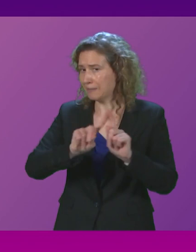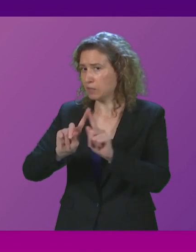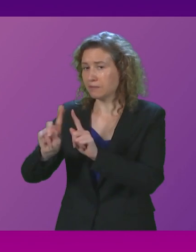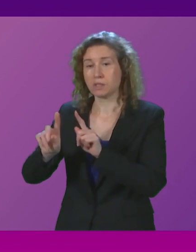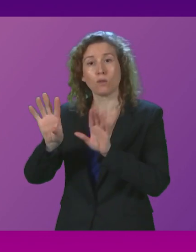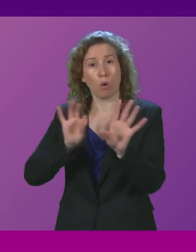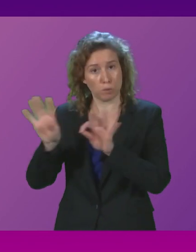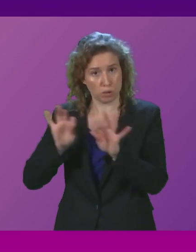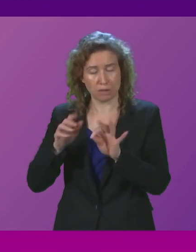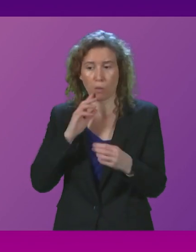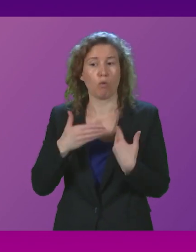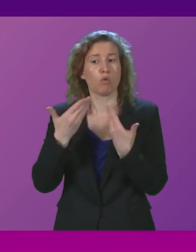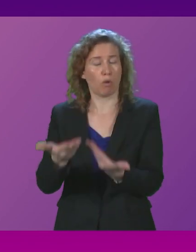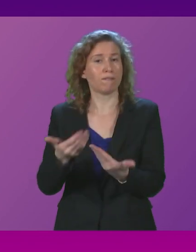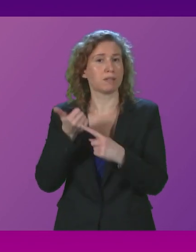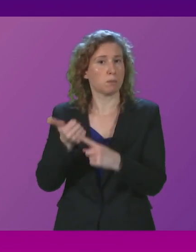will offer any assistance that may be required.